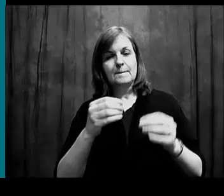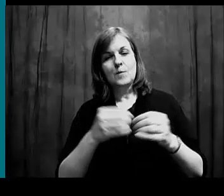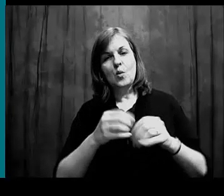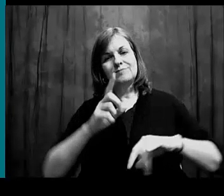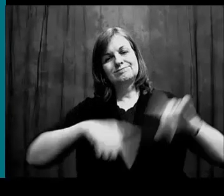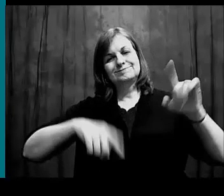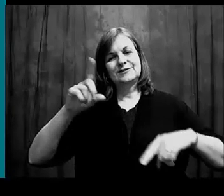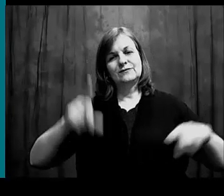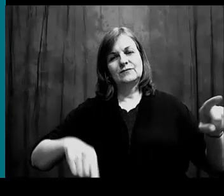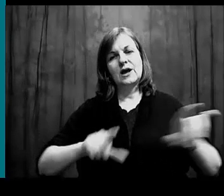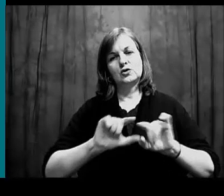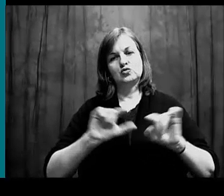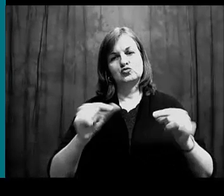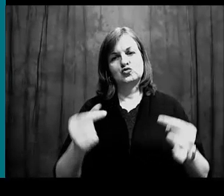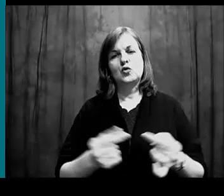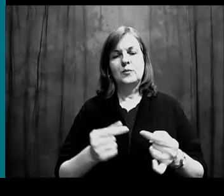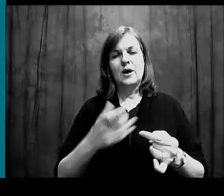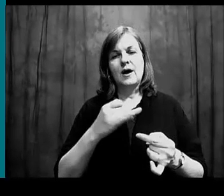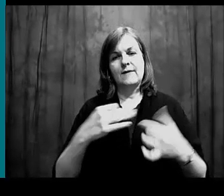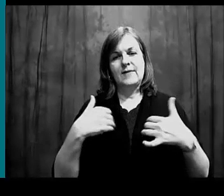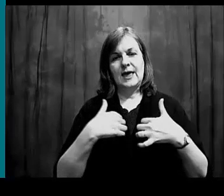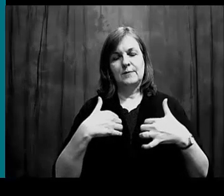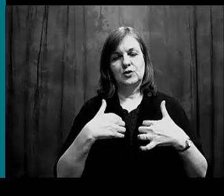a slightly more diverse grouping of the animal kingdom